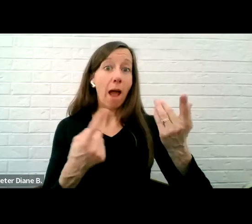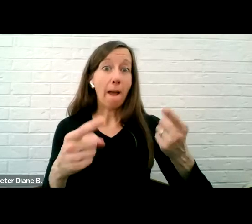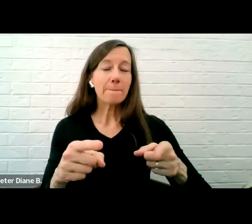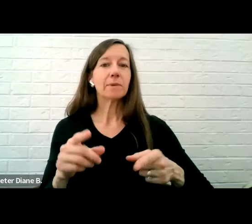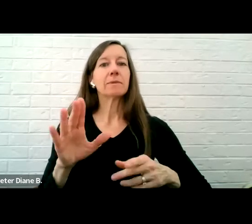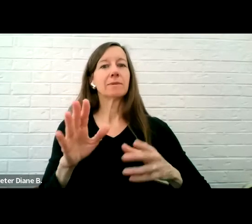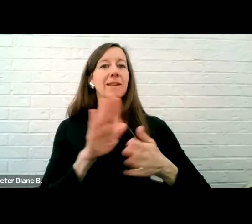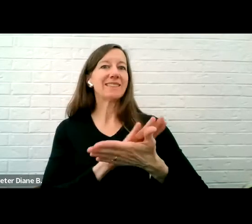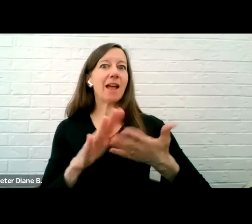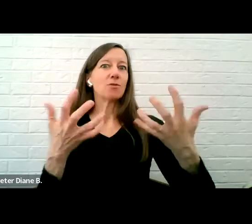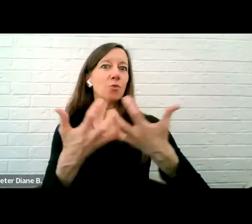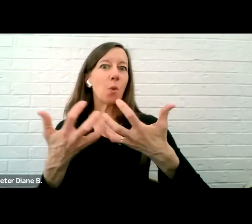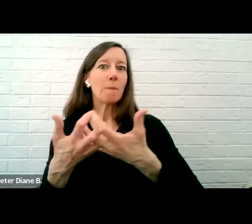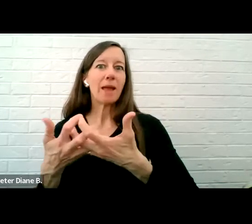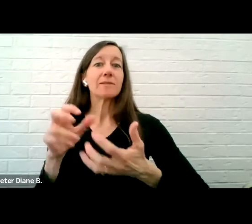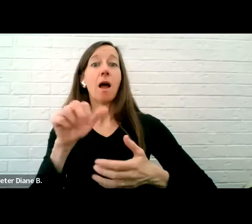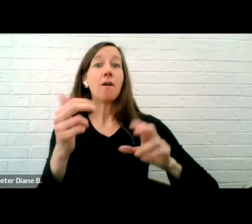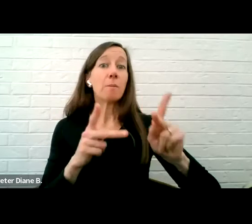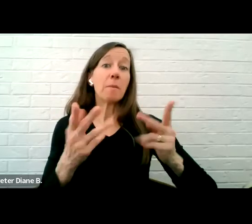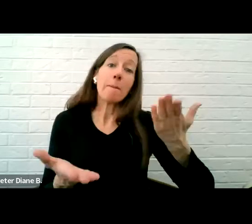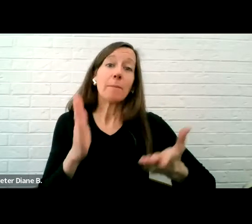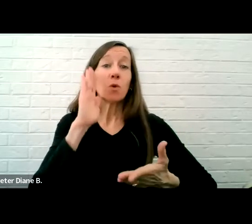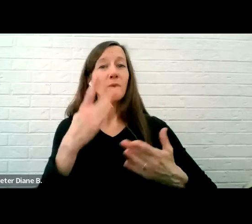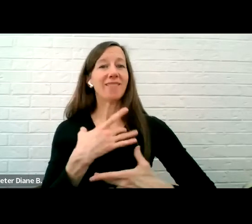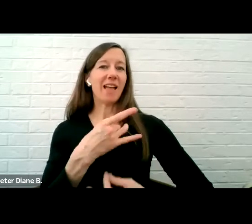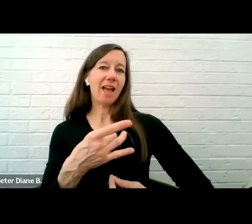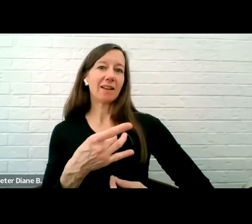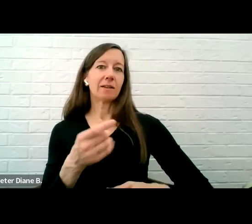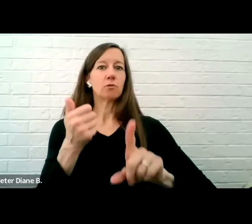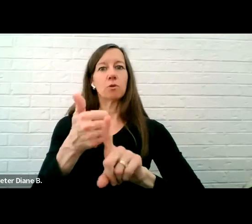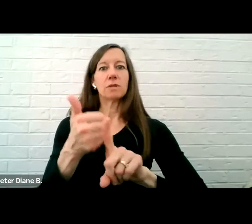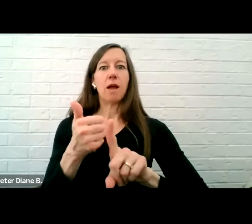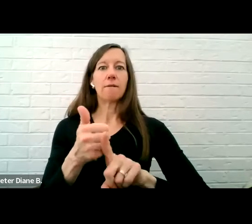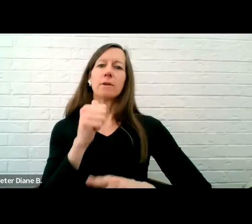You might like, and then you wouldn't have to worry about being alone if you